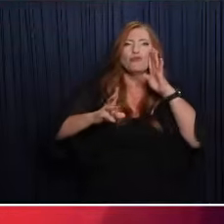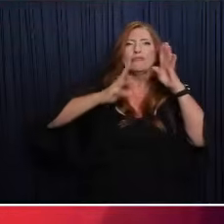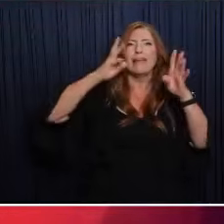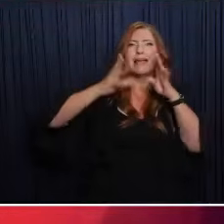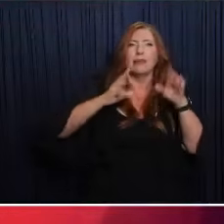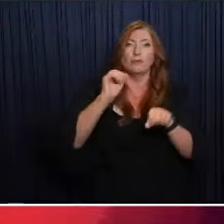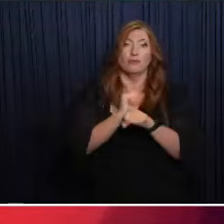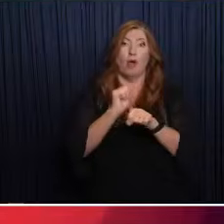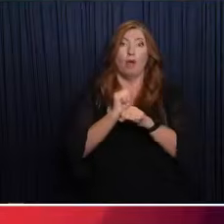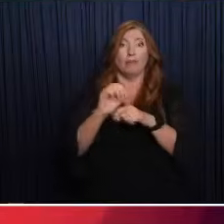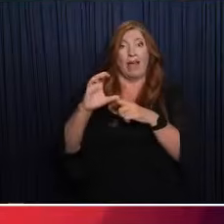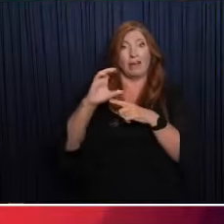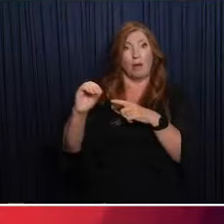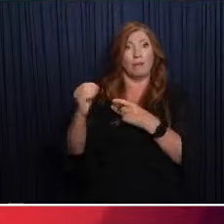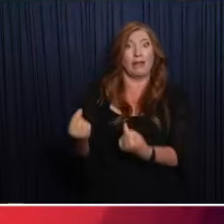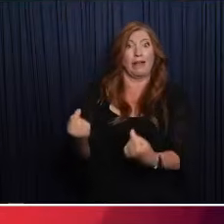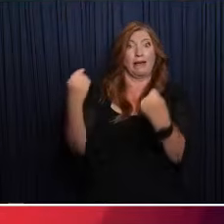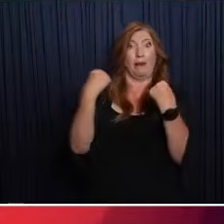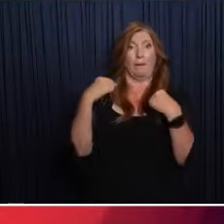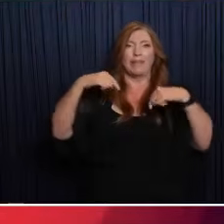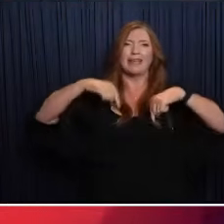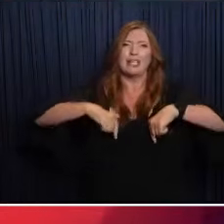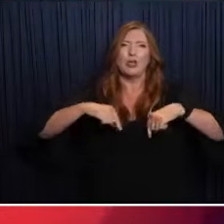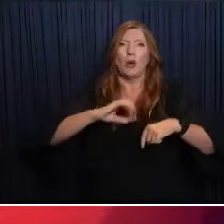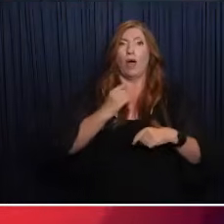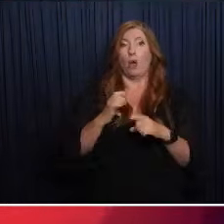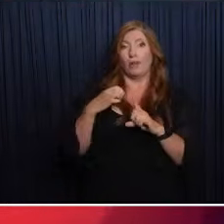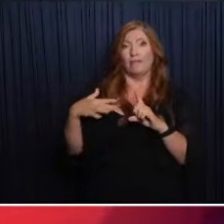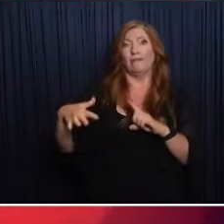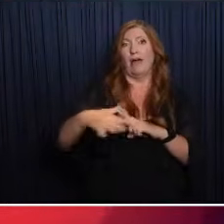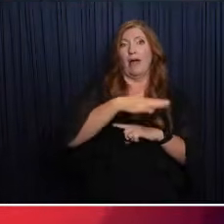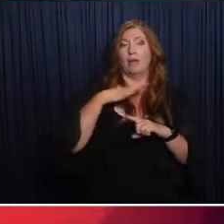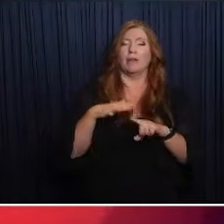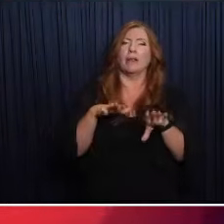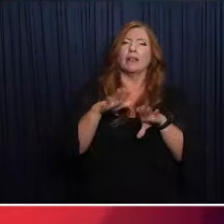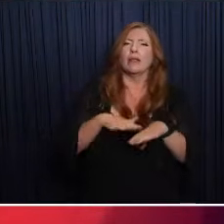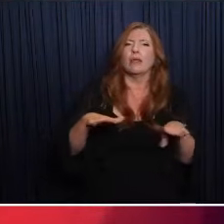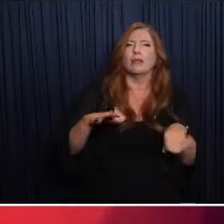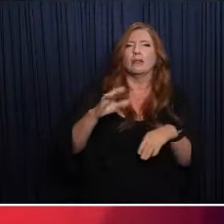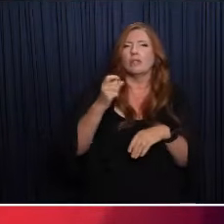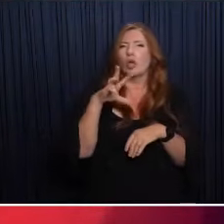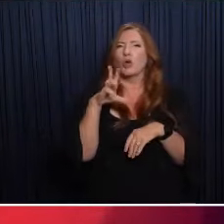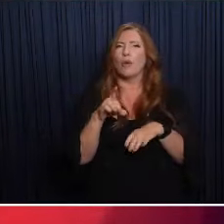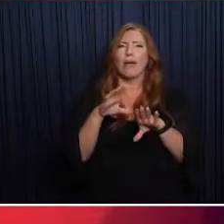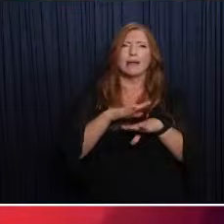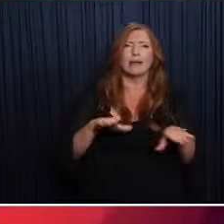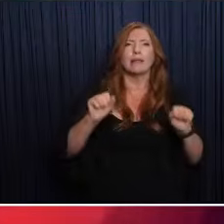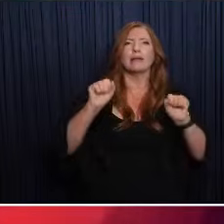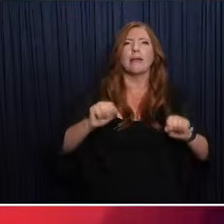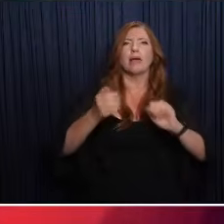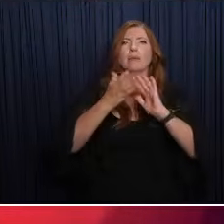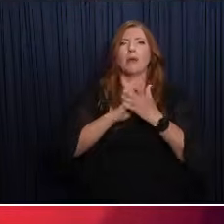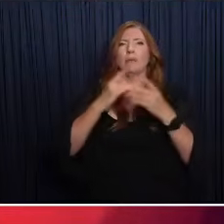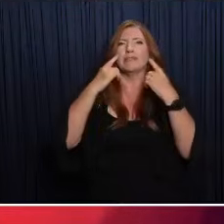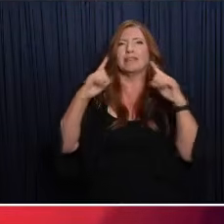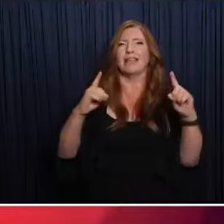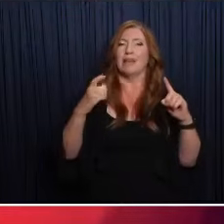EVERYBODY, CREATING JOBS, BRINGING COMPANIES HERE. CREATING AN ENVIRONMENT WHERE OUR KIDS AND OUR GRANDKIDS CAN